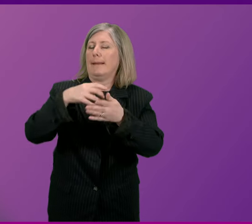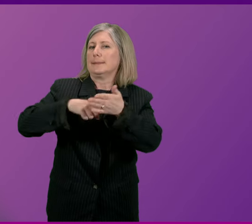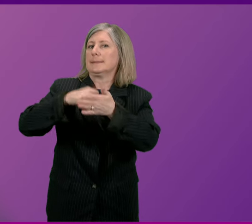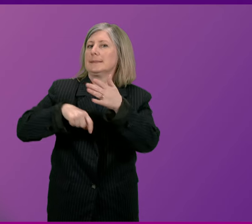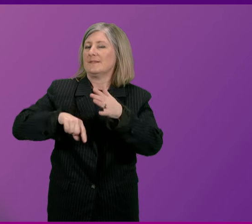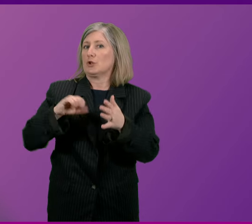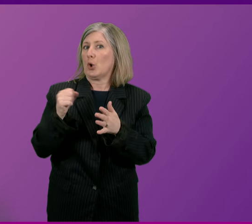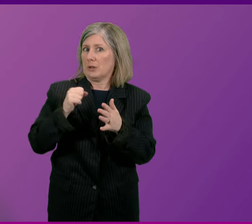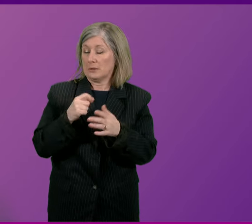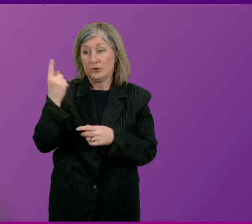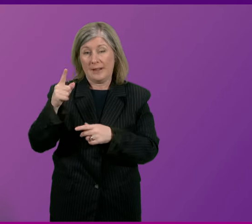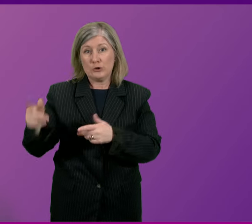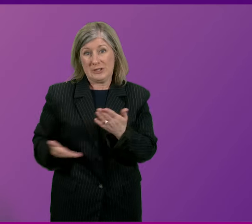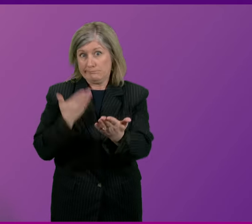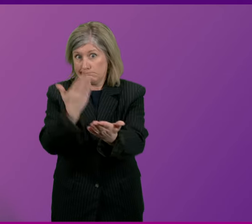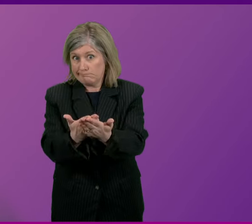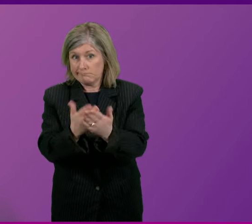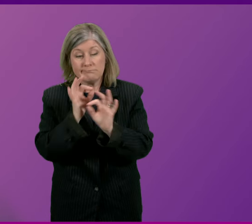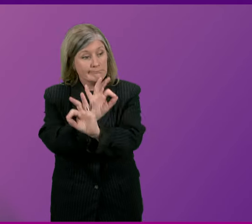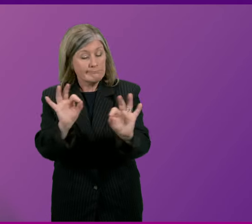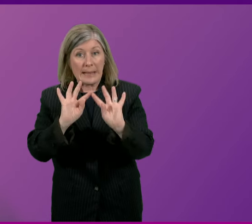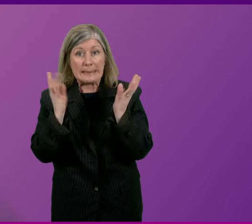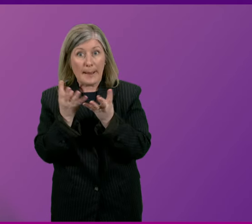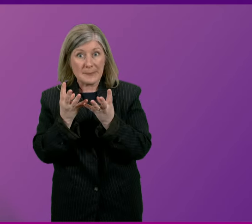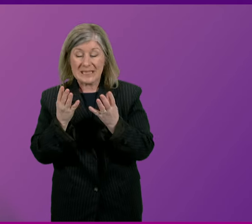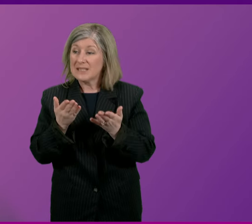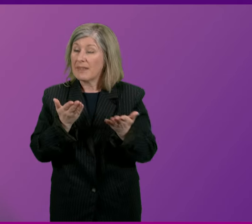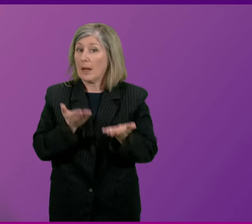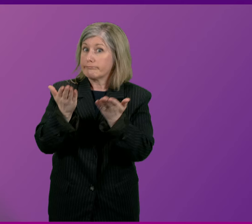agreement of the Cabinet, and the measures were then put to Parliament. I welcome the fact that